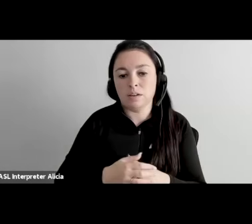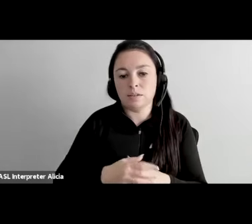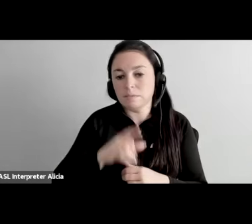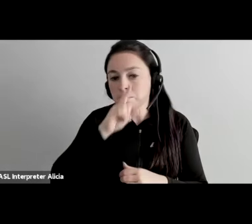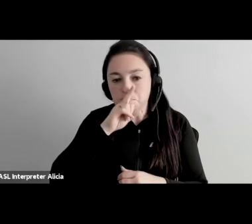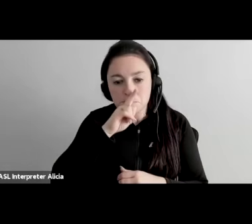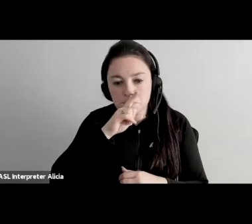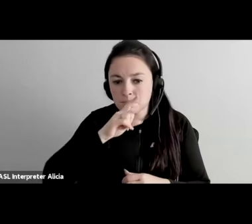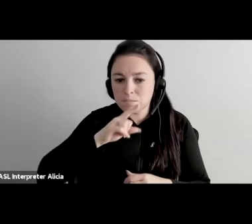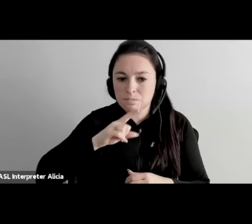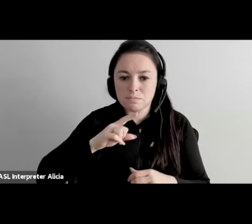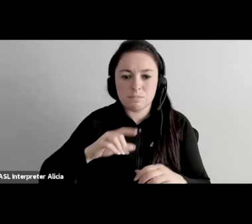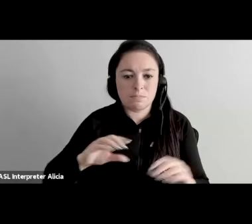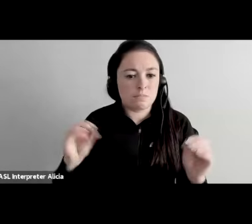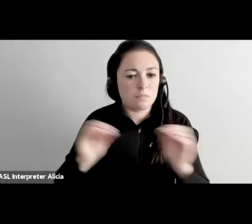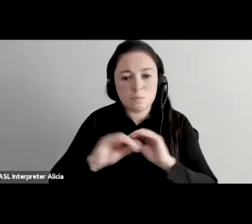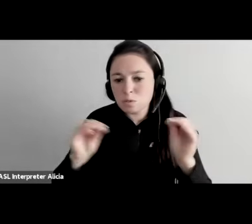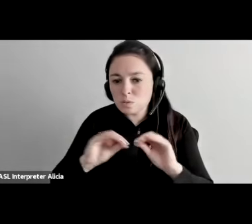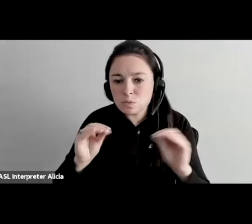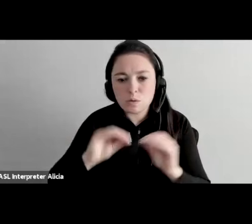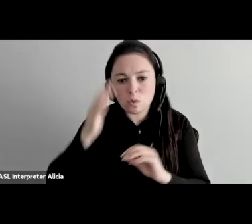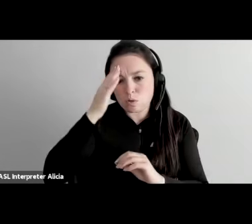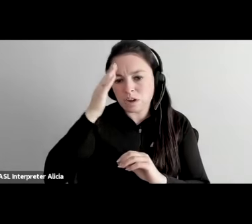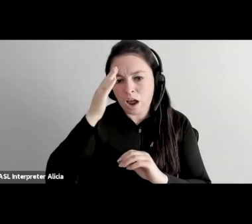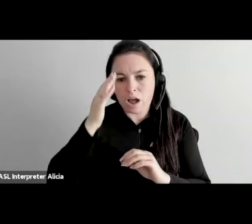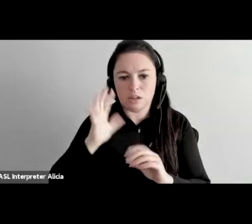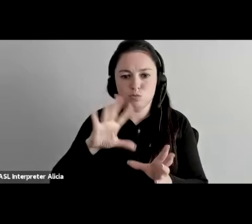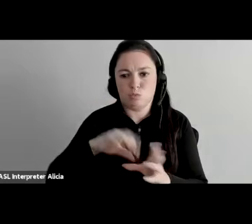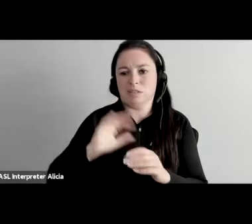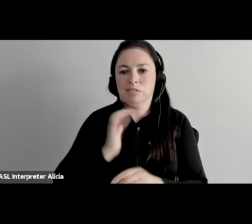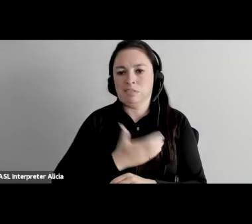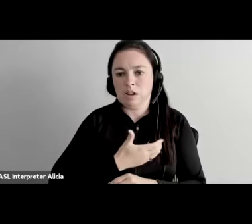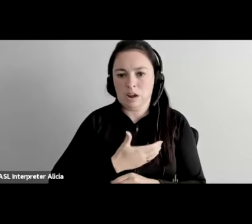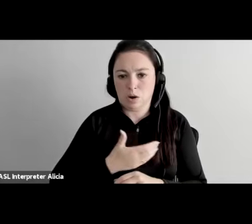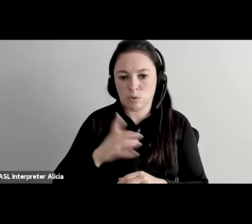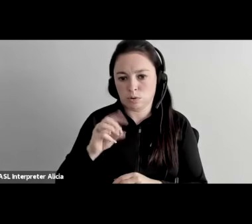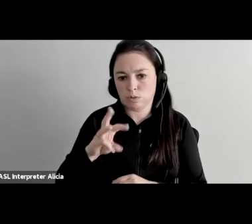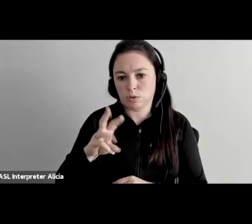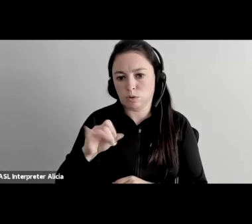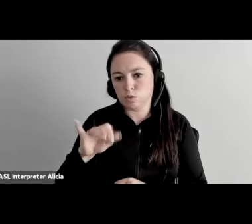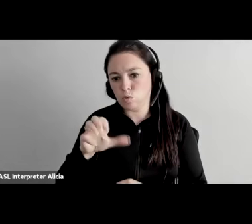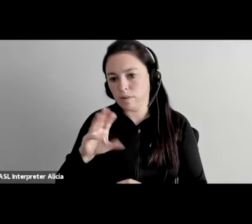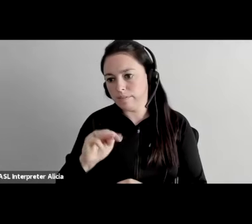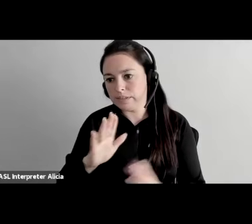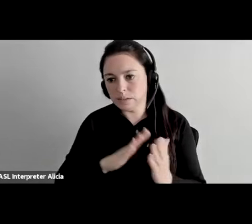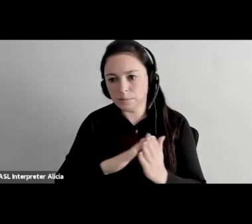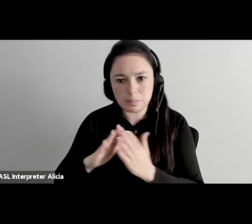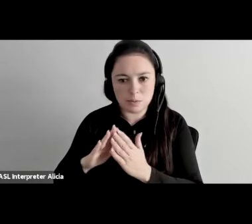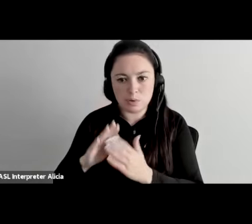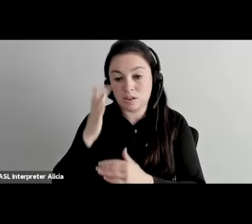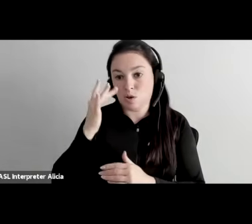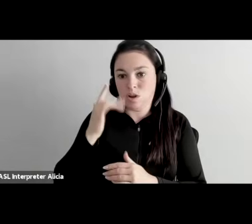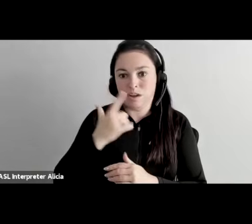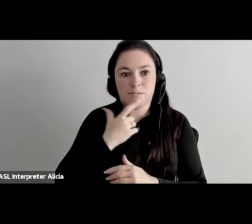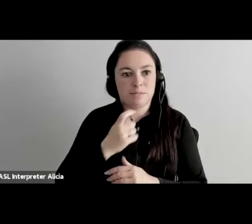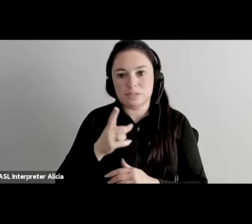within the dwarfism and disability communities because until recently women with dwarfism weren't surviving pregnancy, birth, or motherhood.